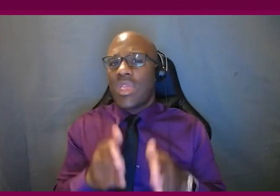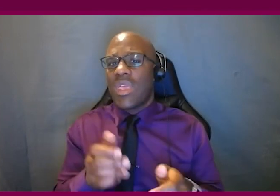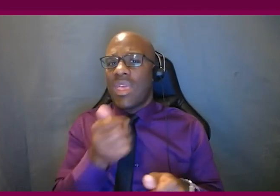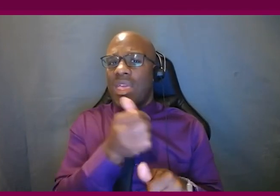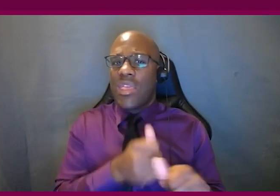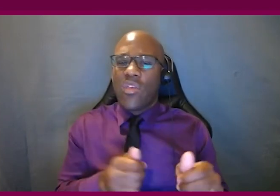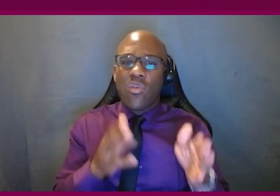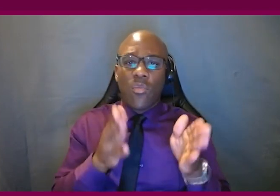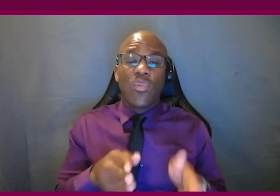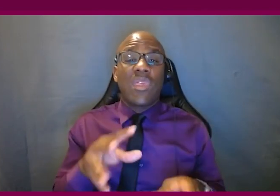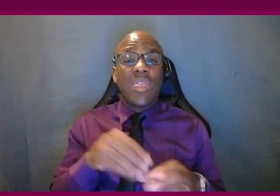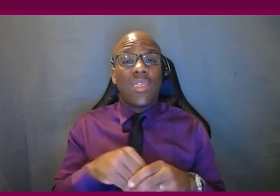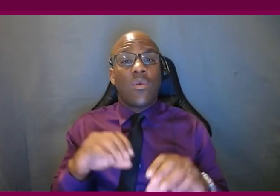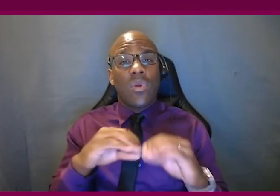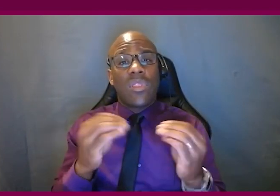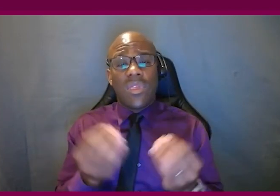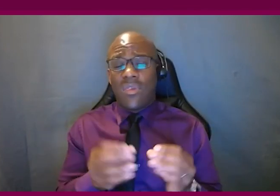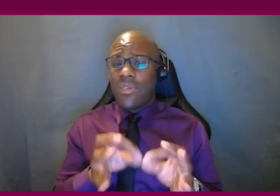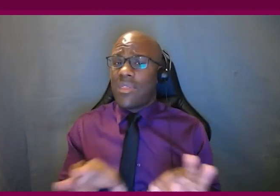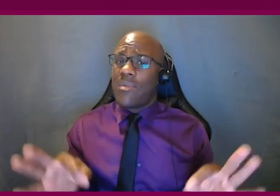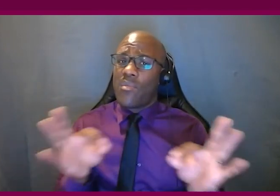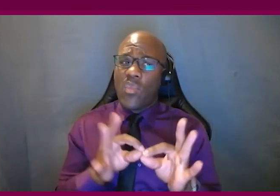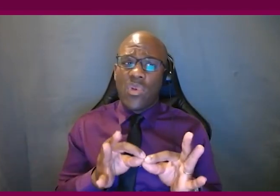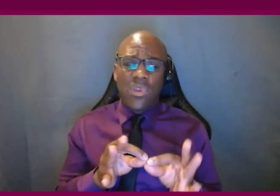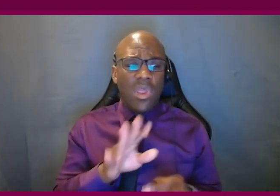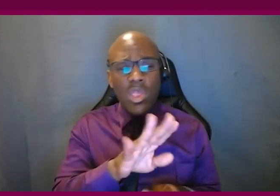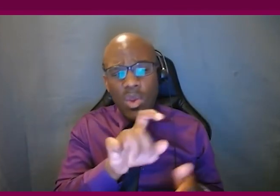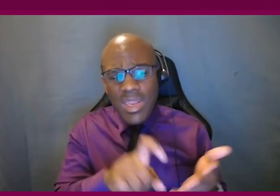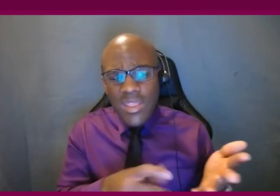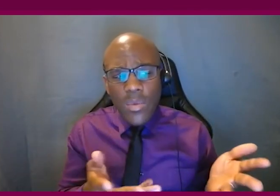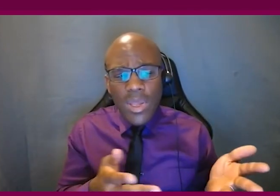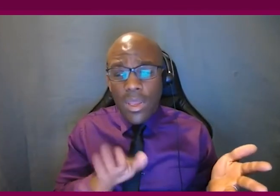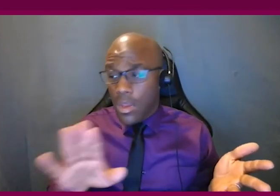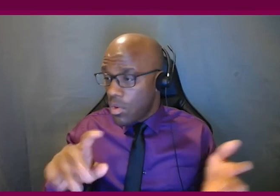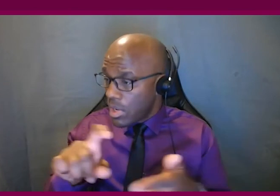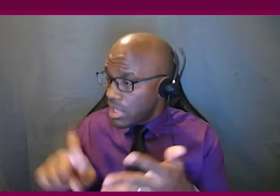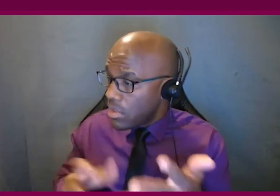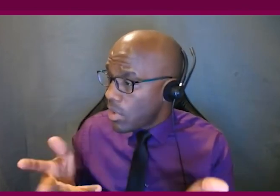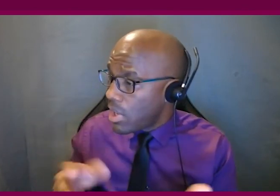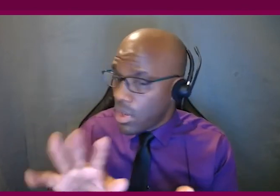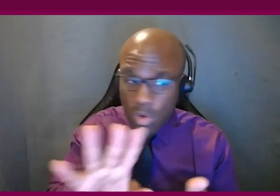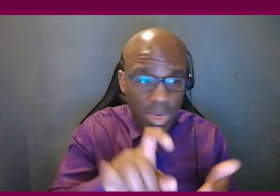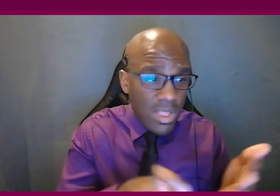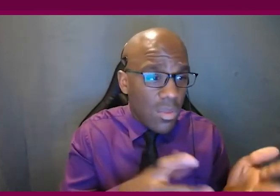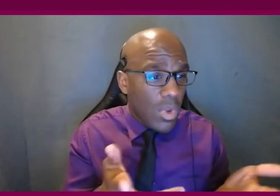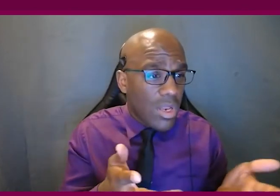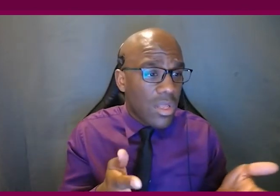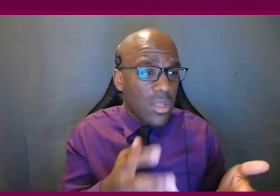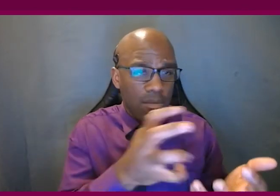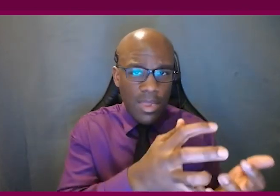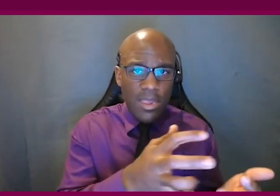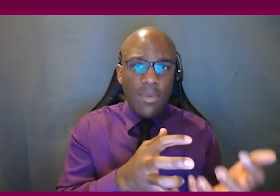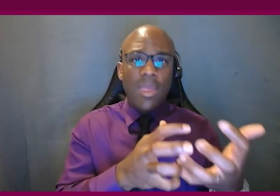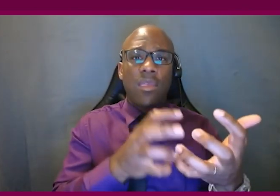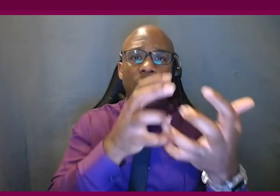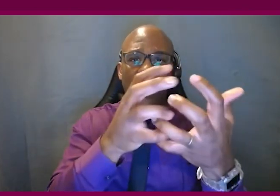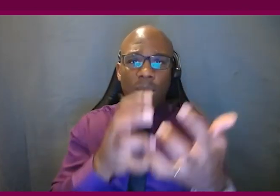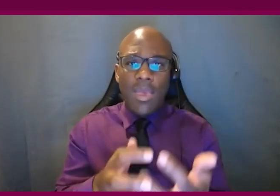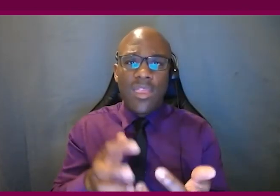of community and of interdependency. And I don't think that would make people take advantage of it.